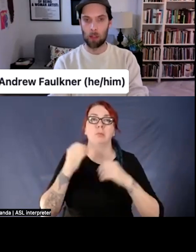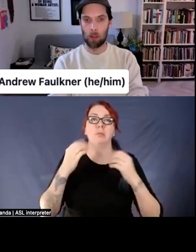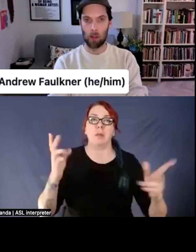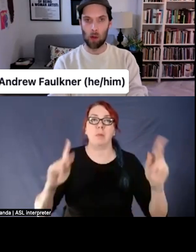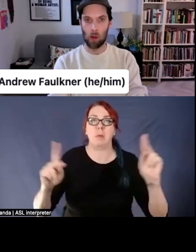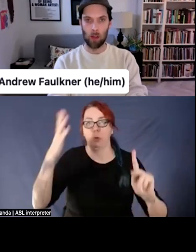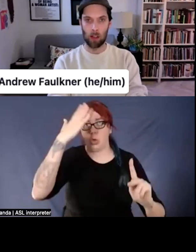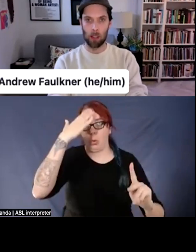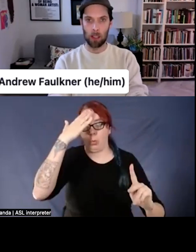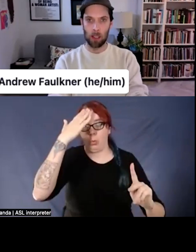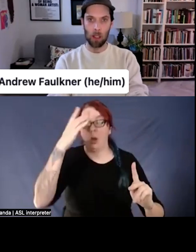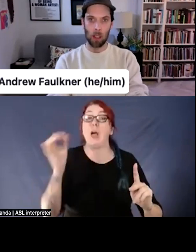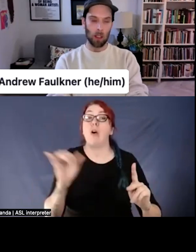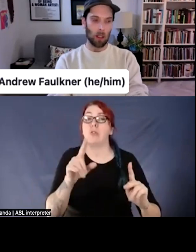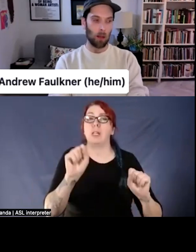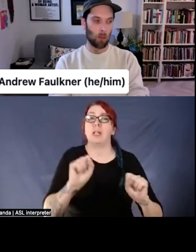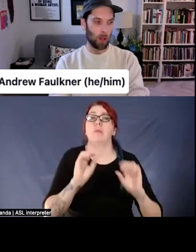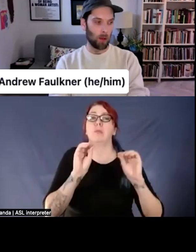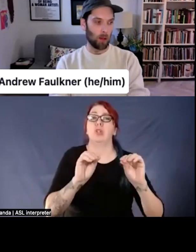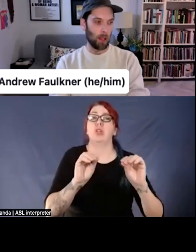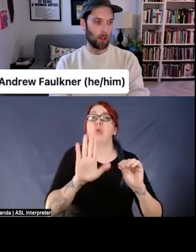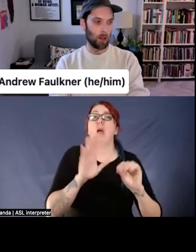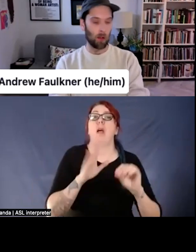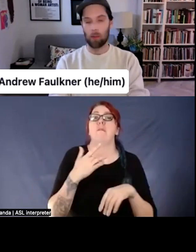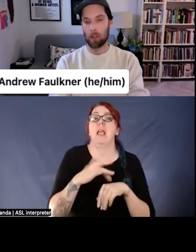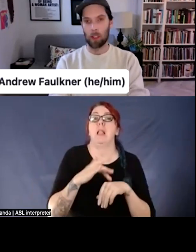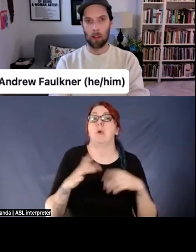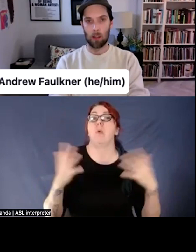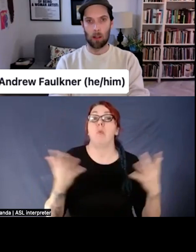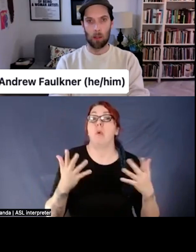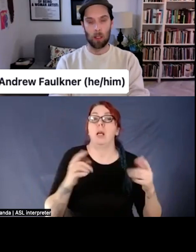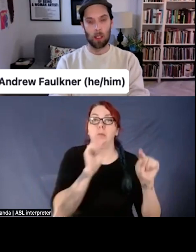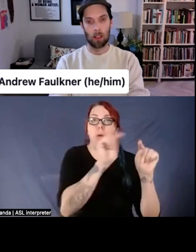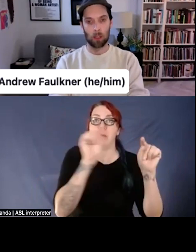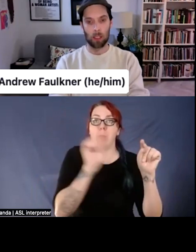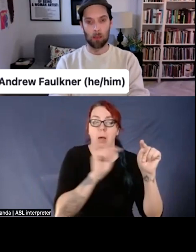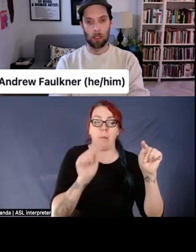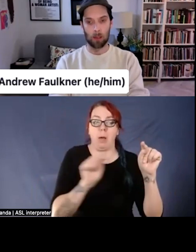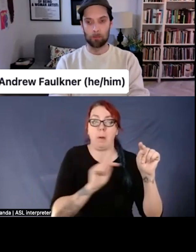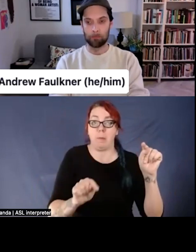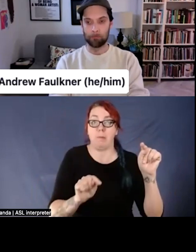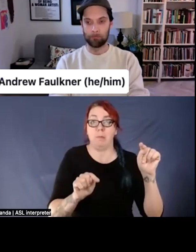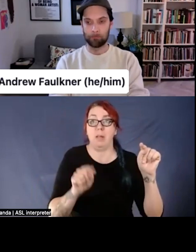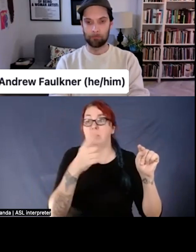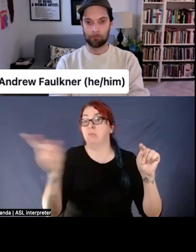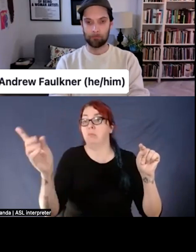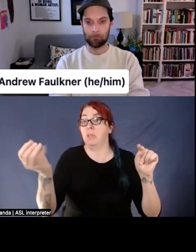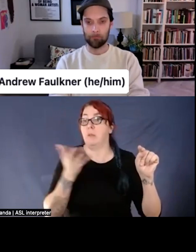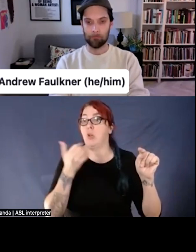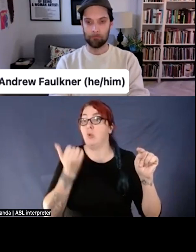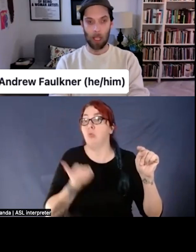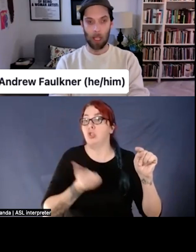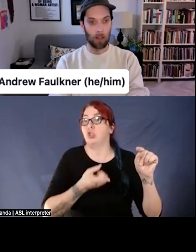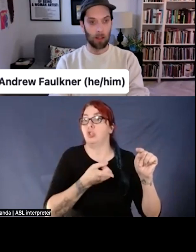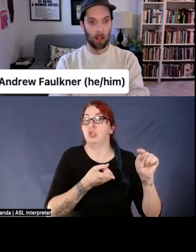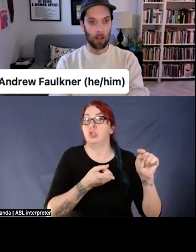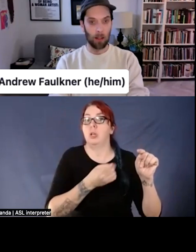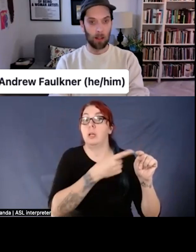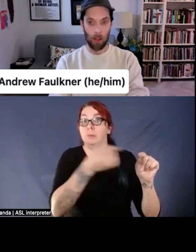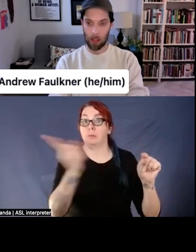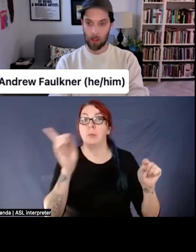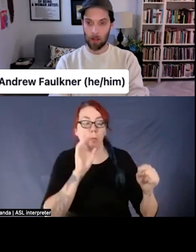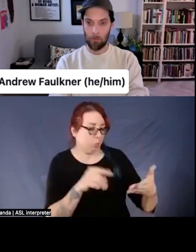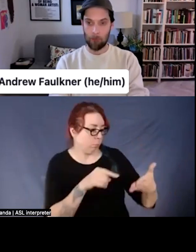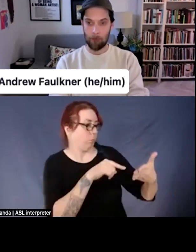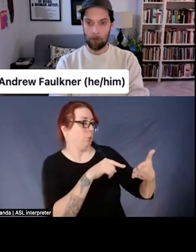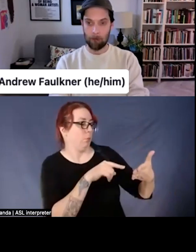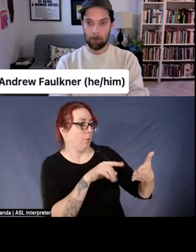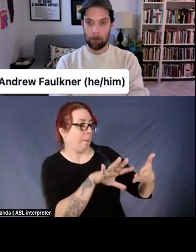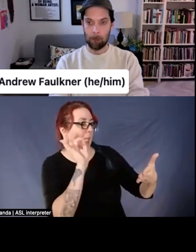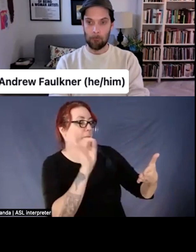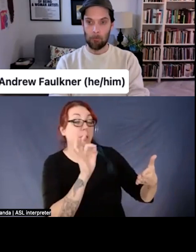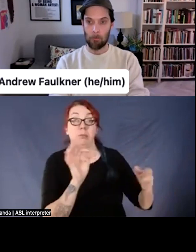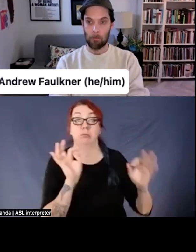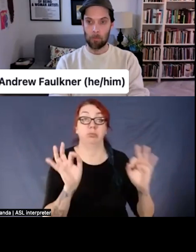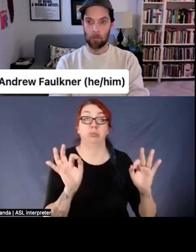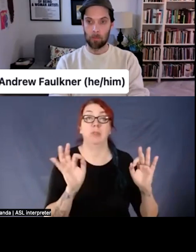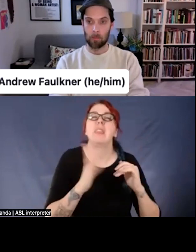on your availability without you having to send about eight different emails. And that's that.